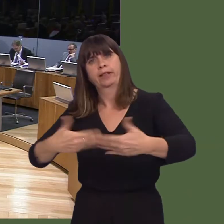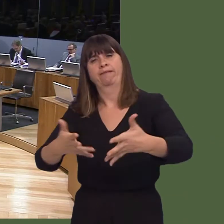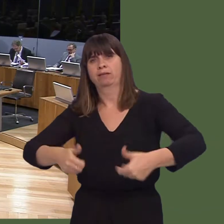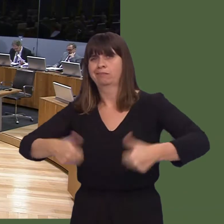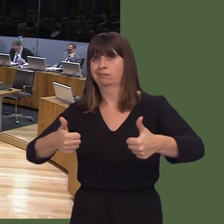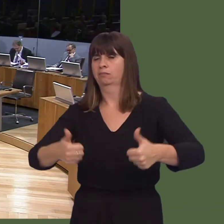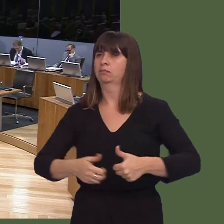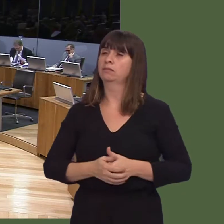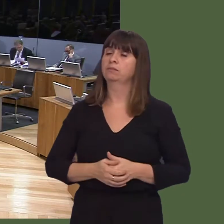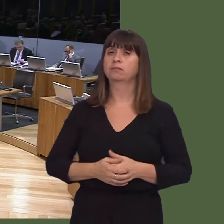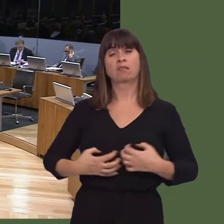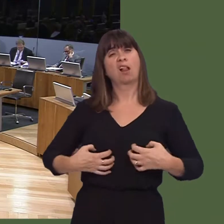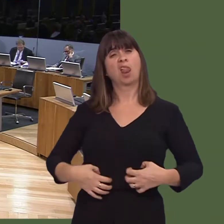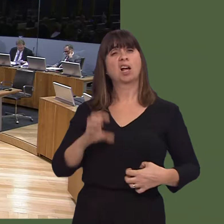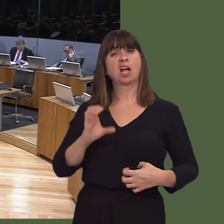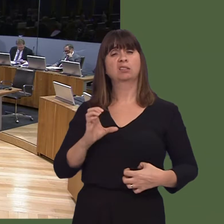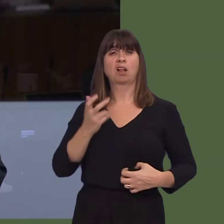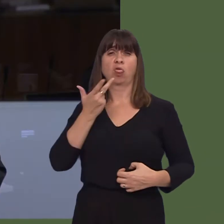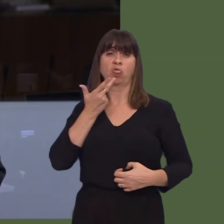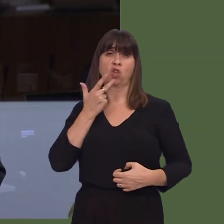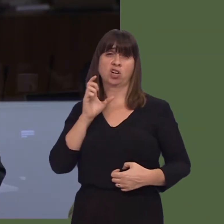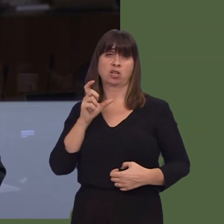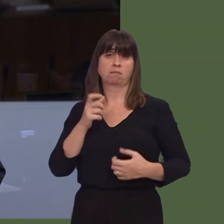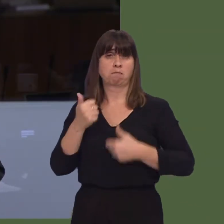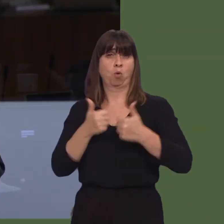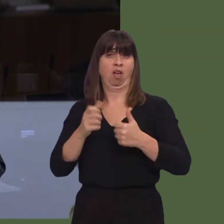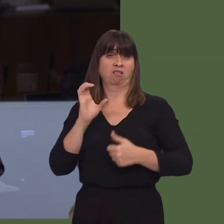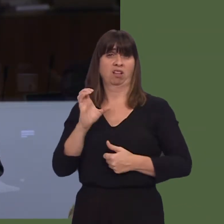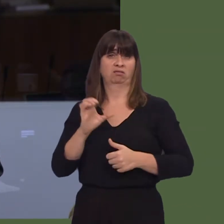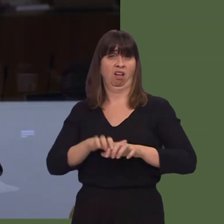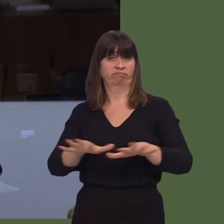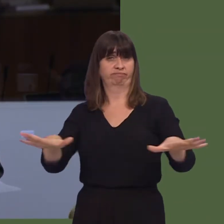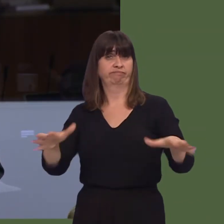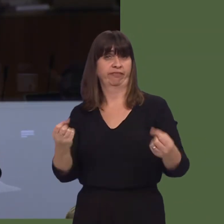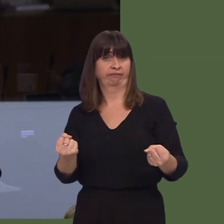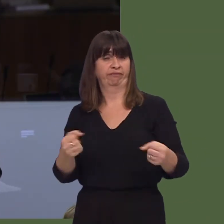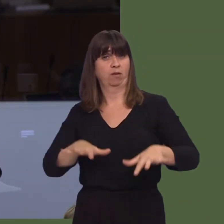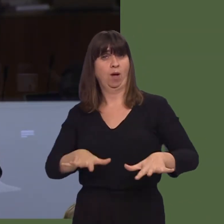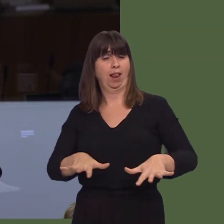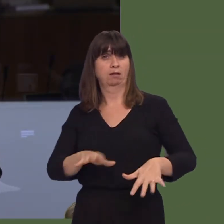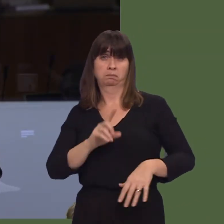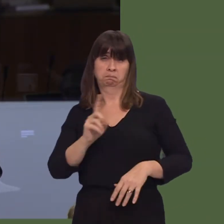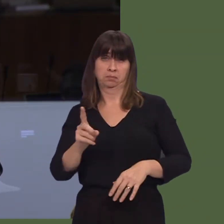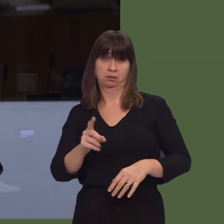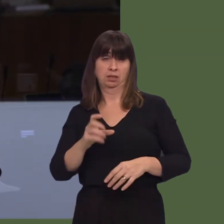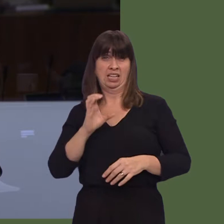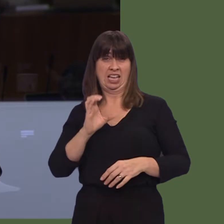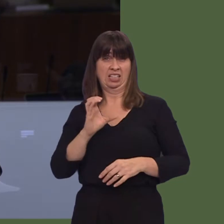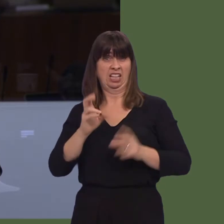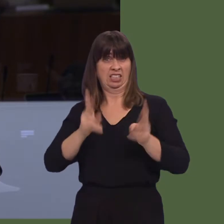Lung cancer is the third most common cancer in Wales, but it is responsible for the majority of cancer-related deaths.